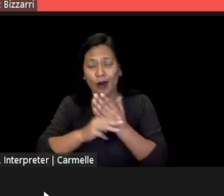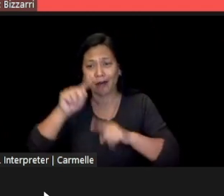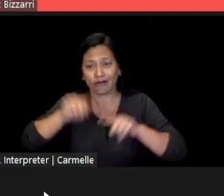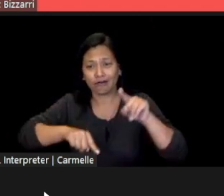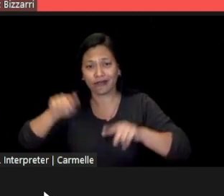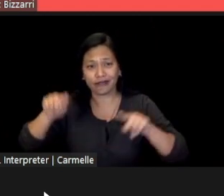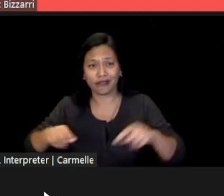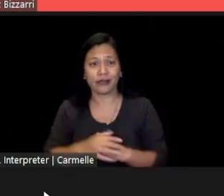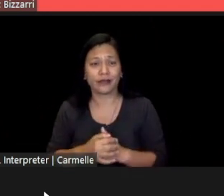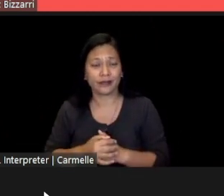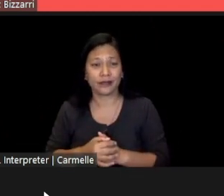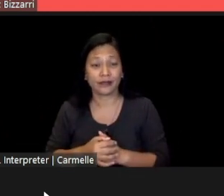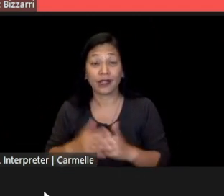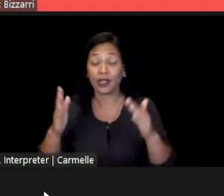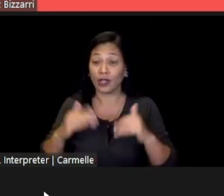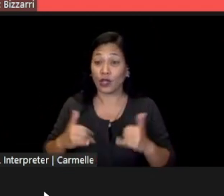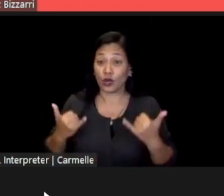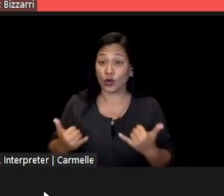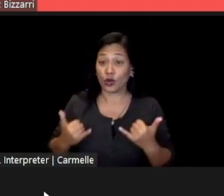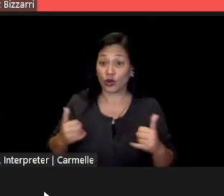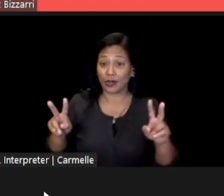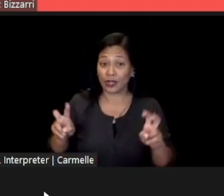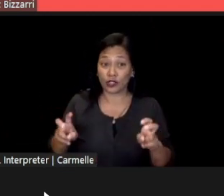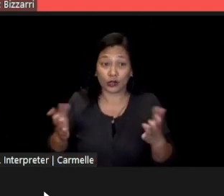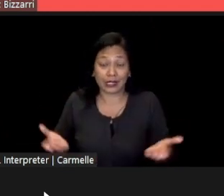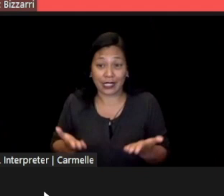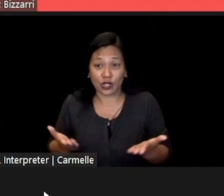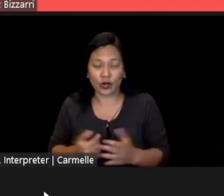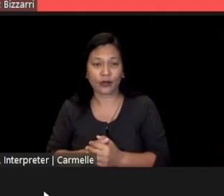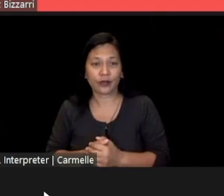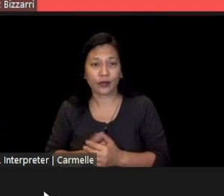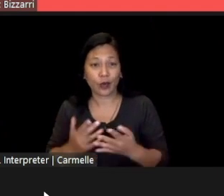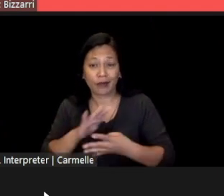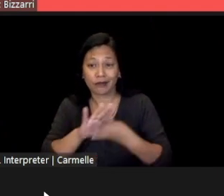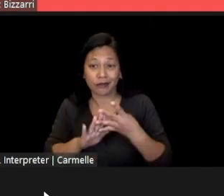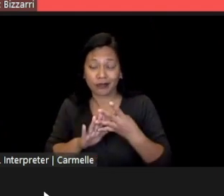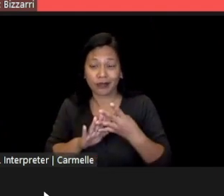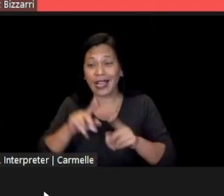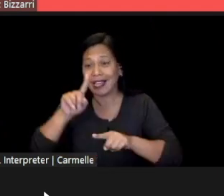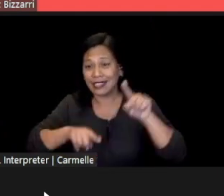In terms of the current issues here, diversity inclusion, again, top of that list.